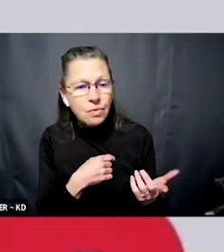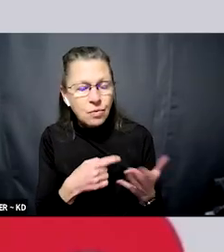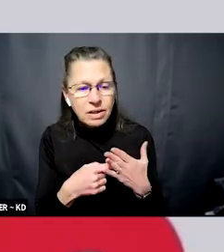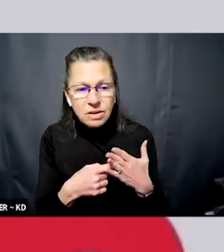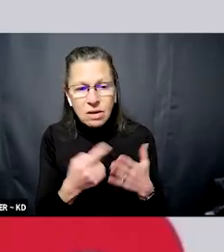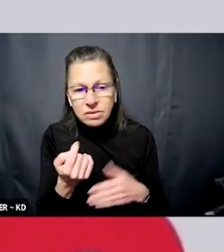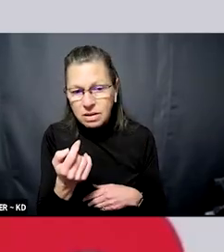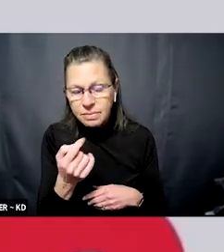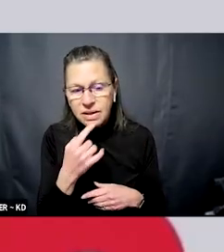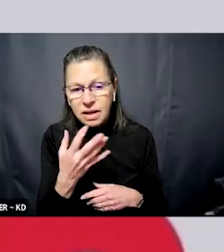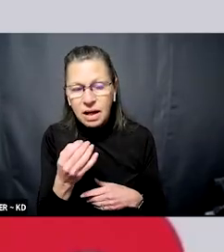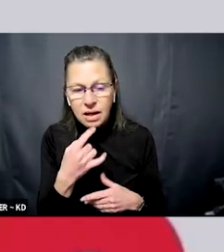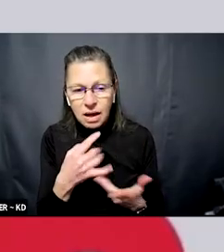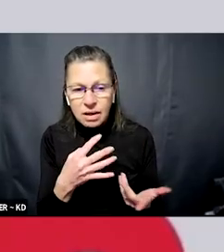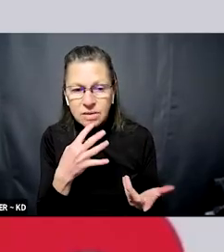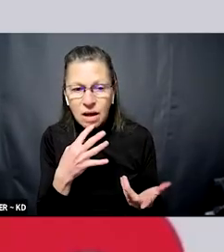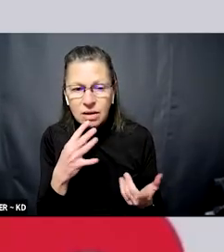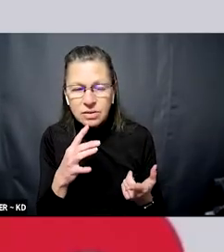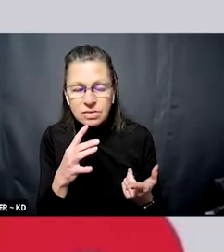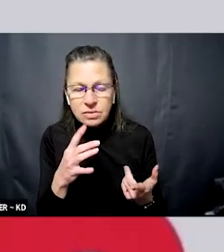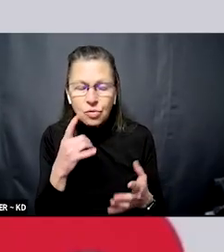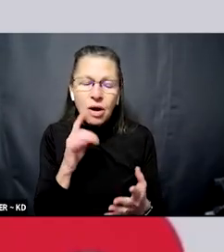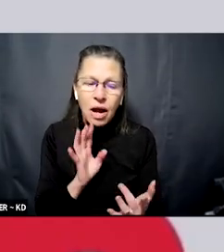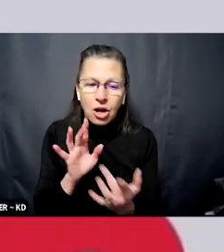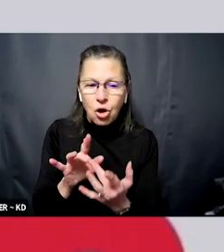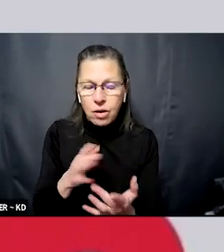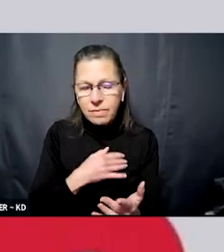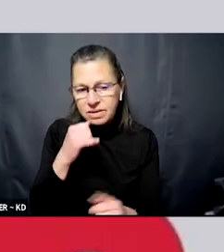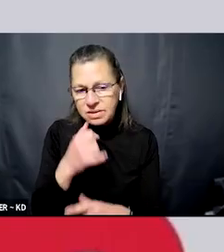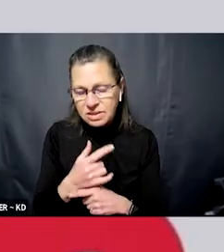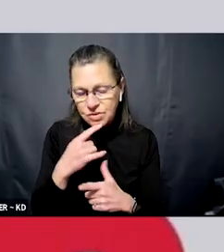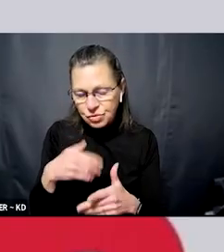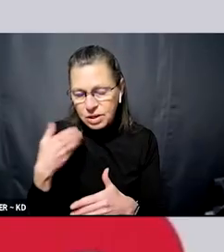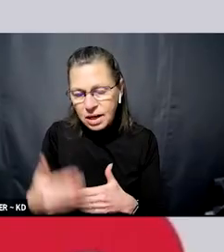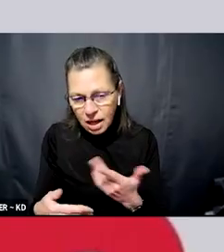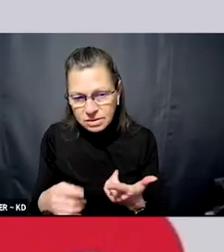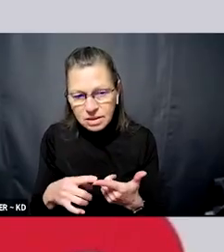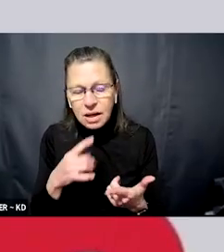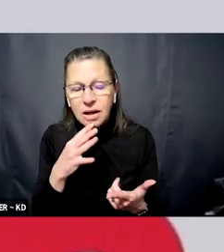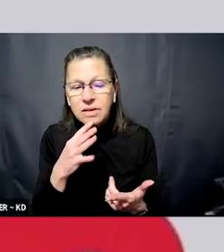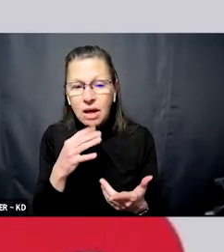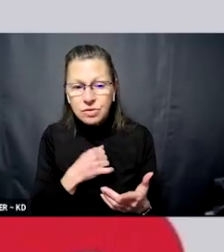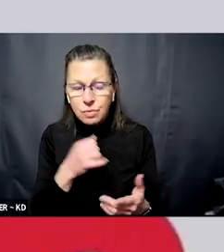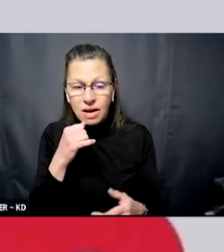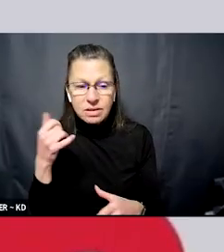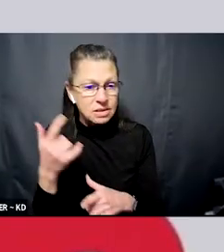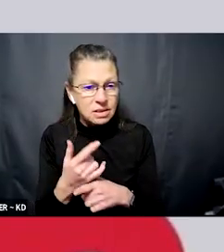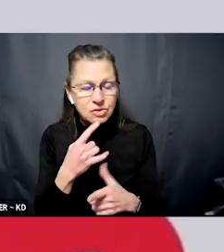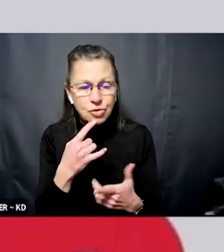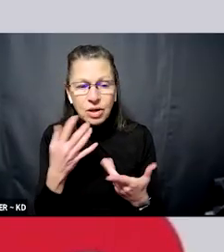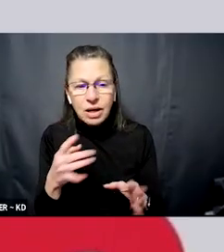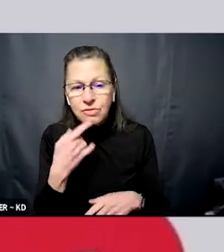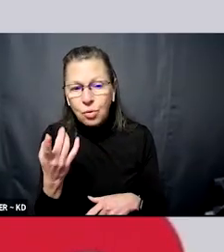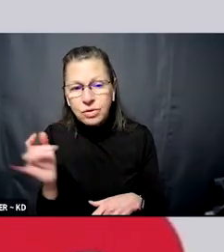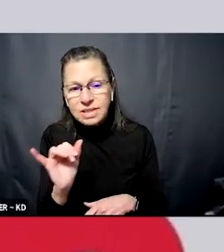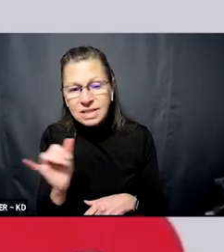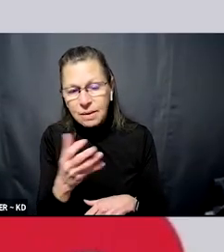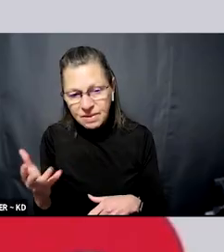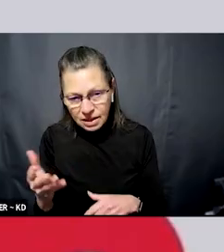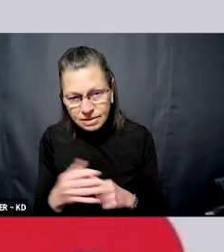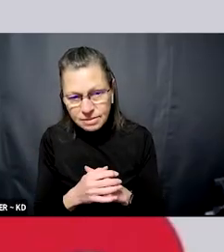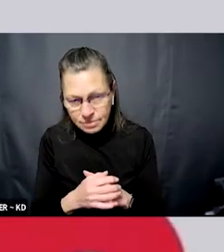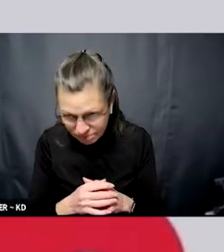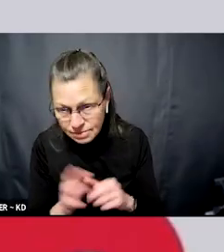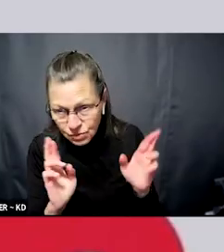and I called my sister next, and I talked to my sister, and I told her the same thing.